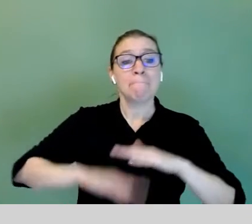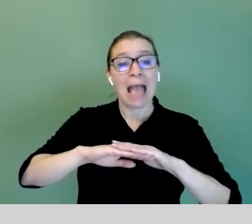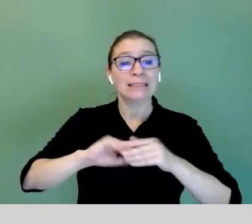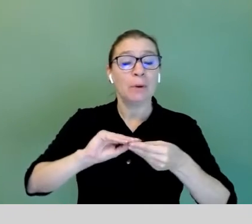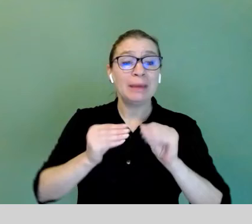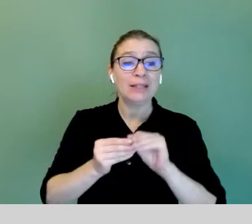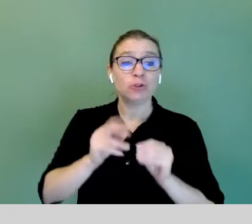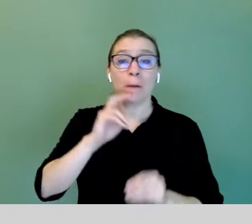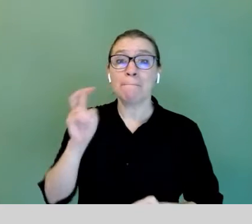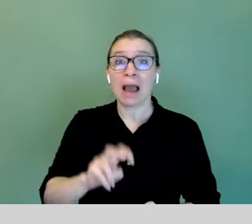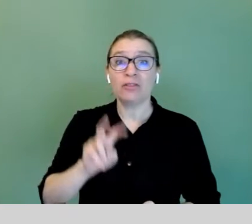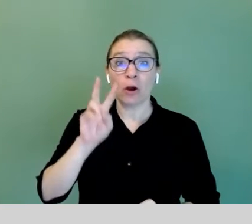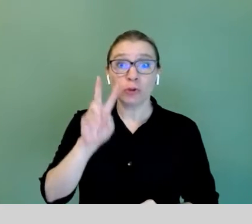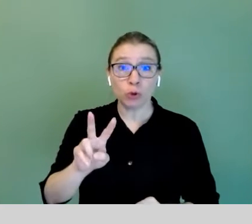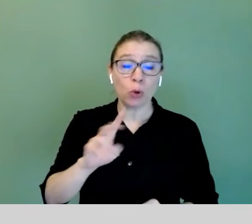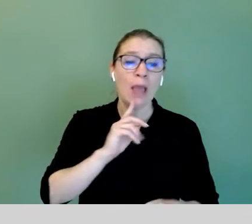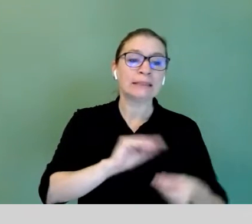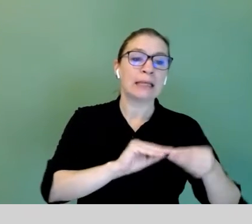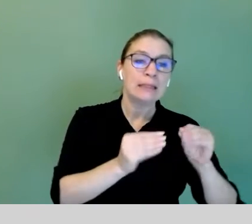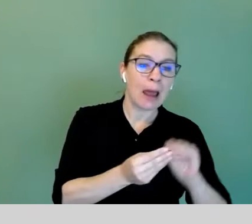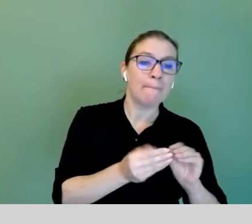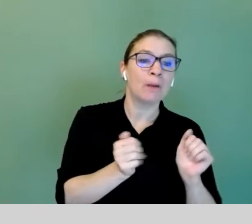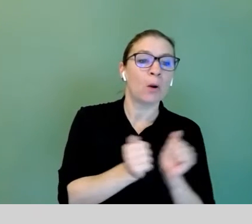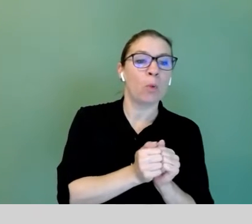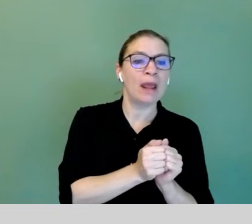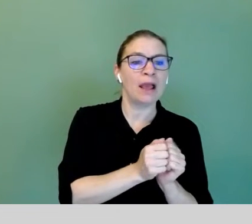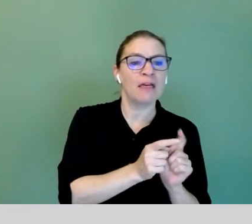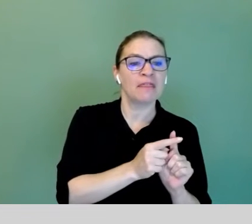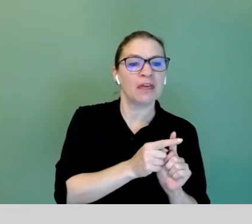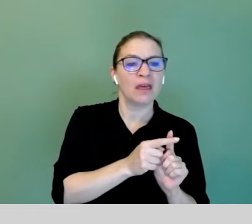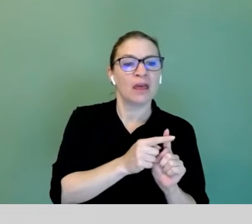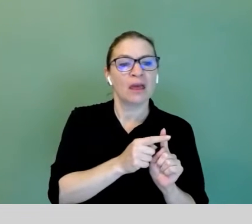was a number with 18 digits,